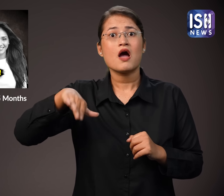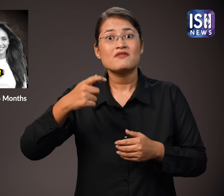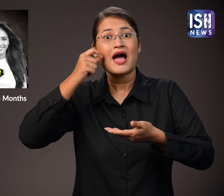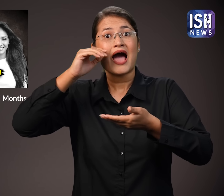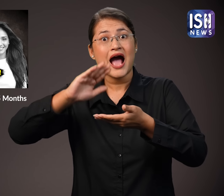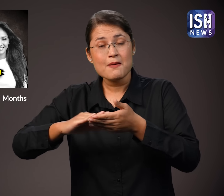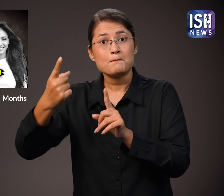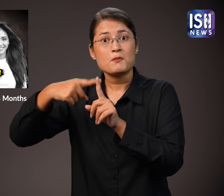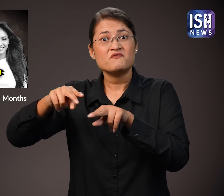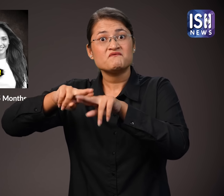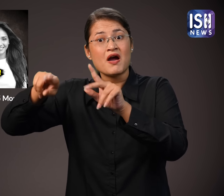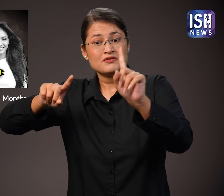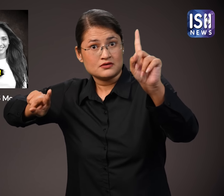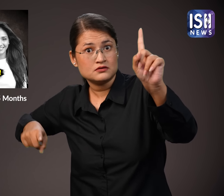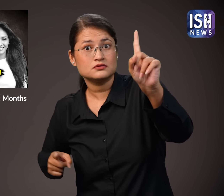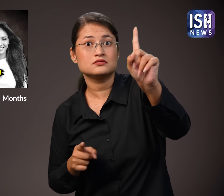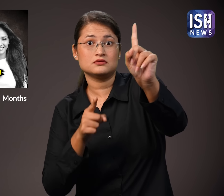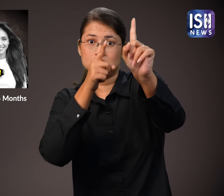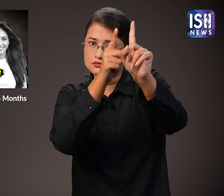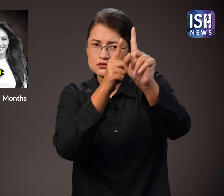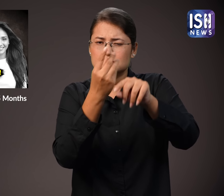Later, Samarth and other family members rushing toward the terrace.